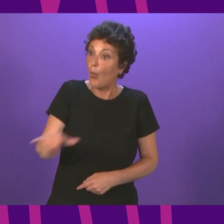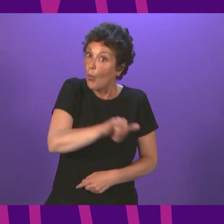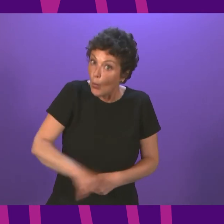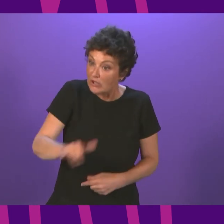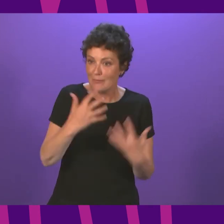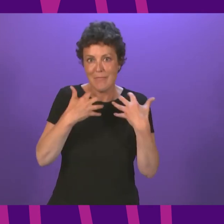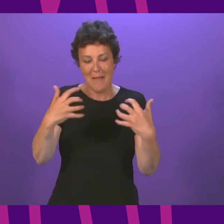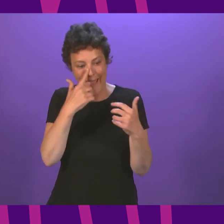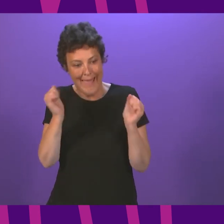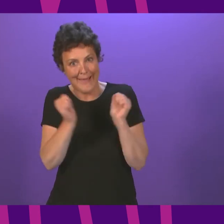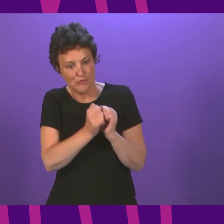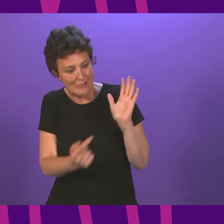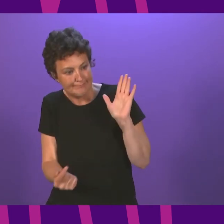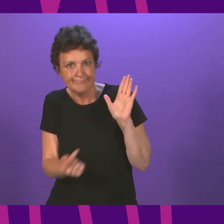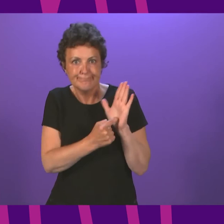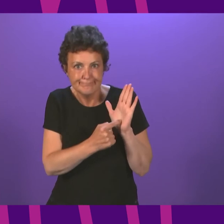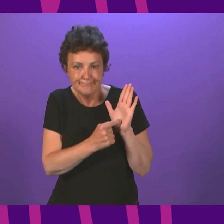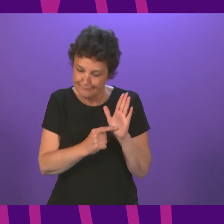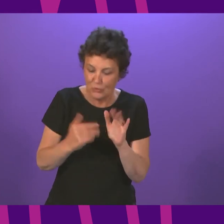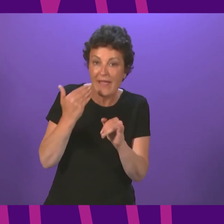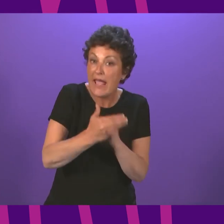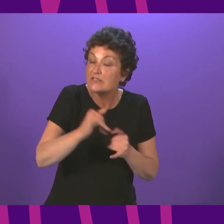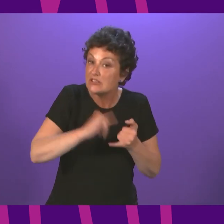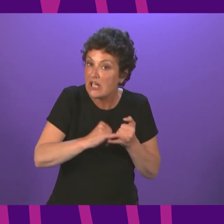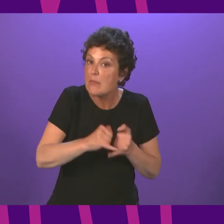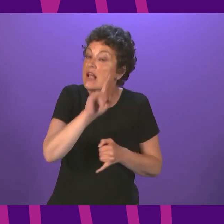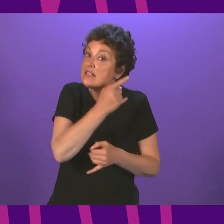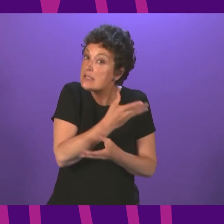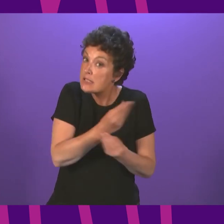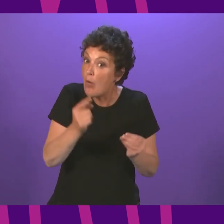was strident condemnation from the First Minister and the justice secretary. They were right